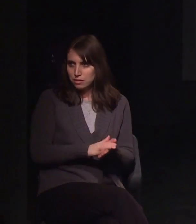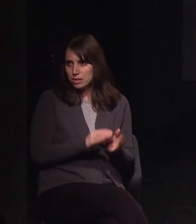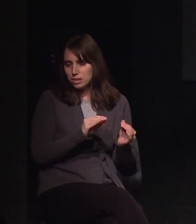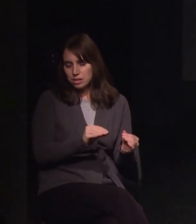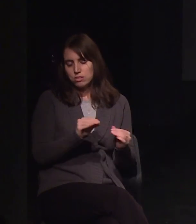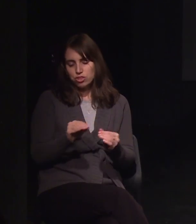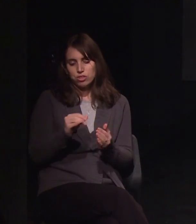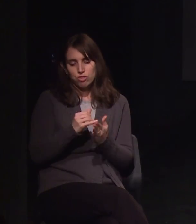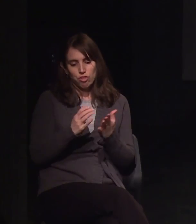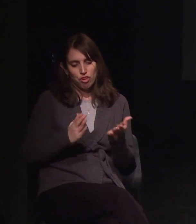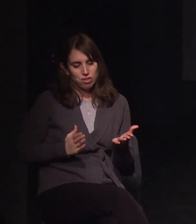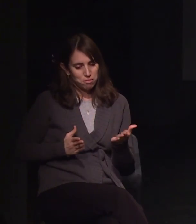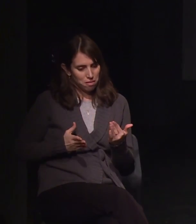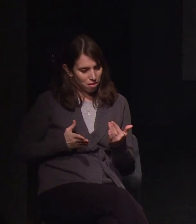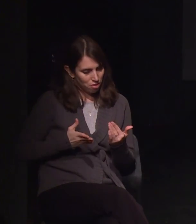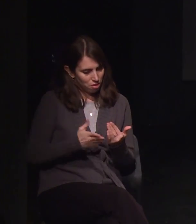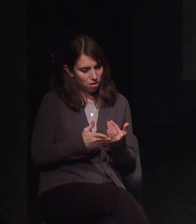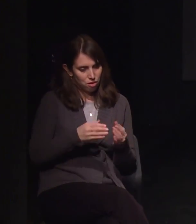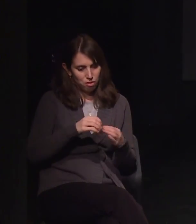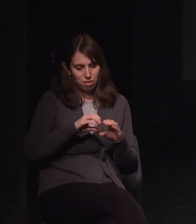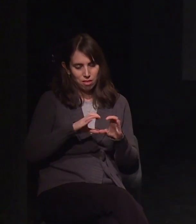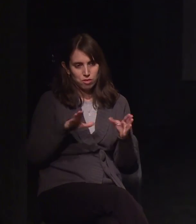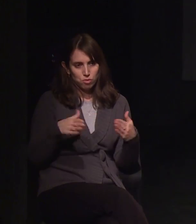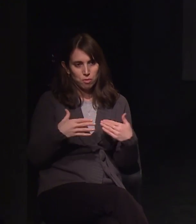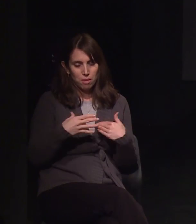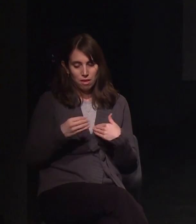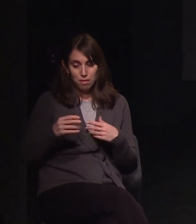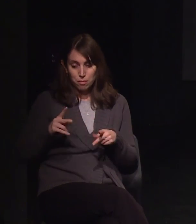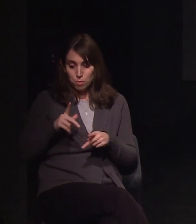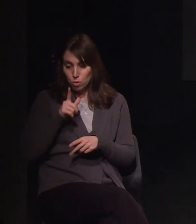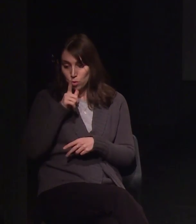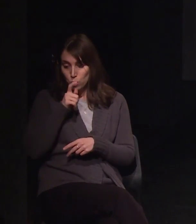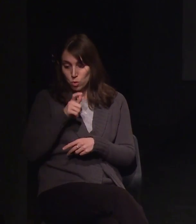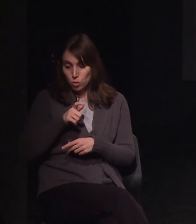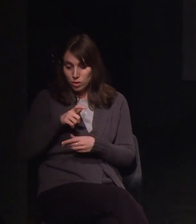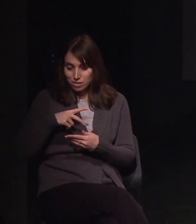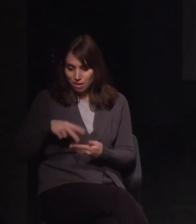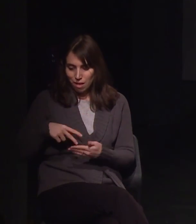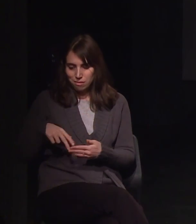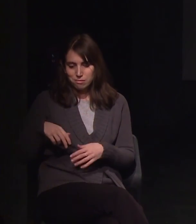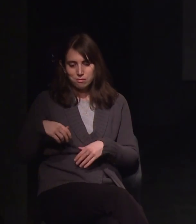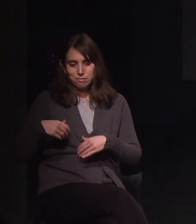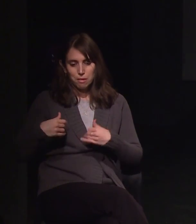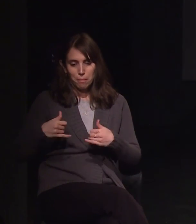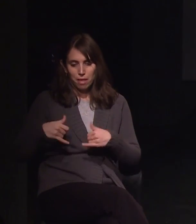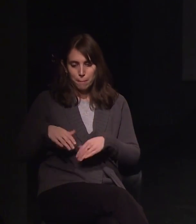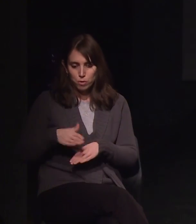and practitioners being the ones who teach so that we move, however politely I can say